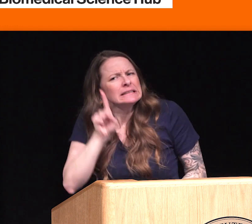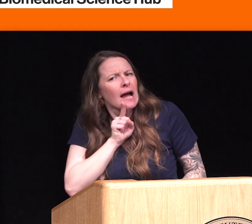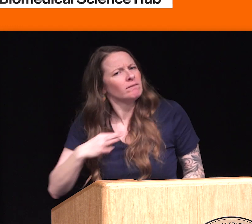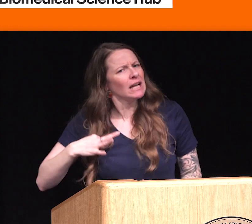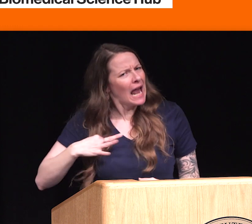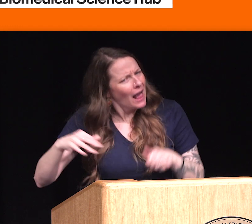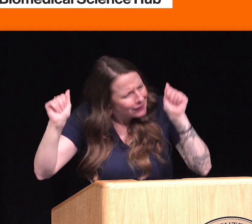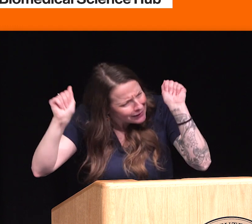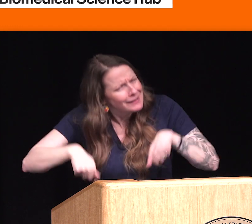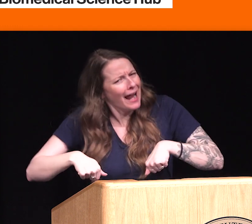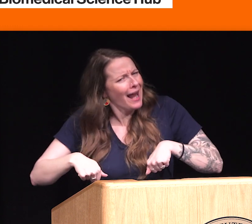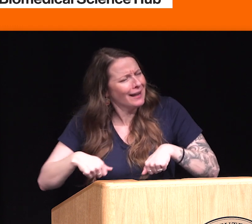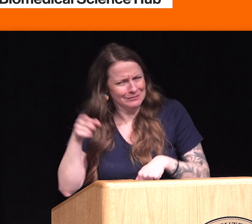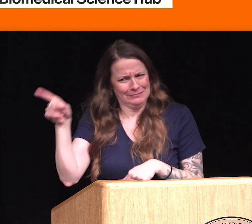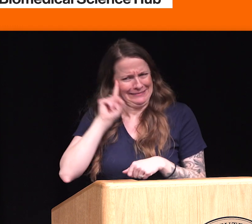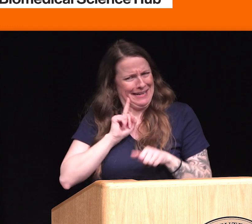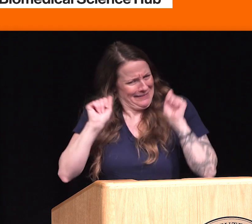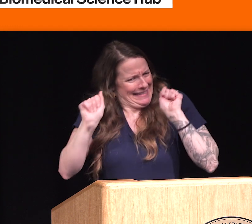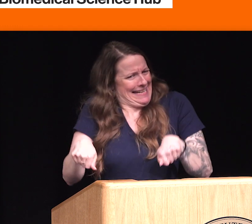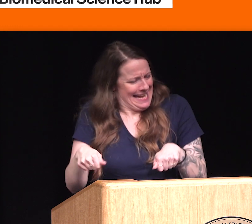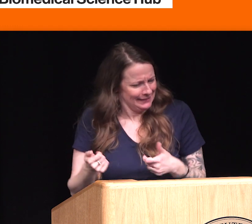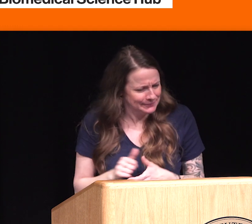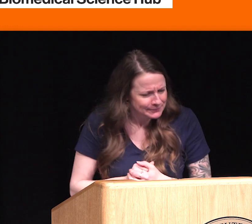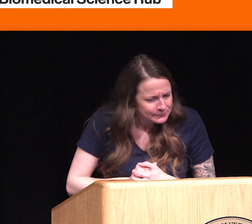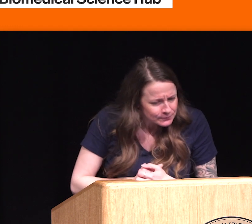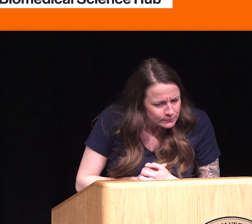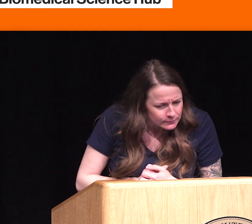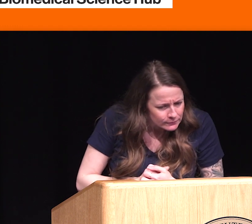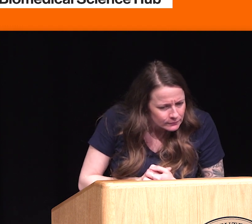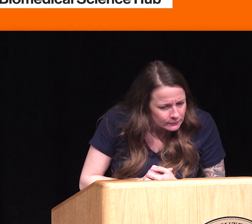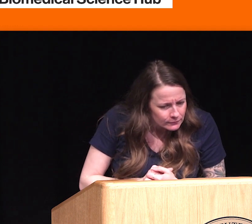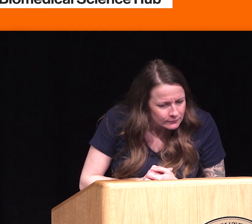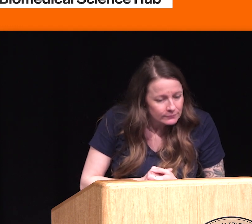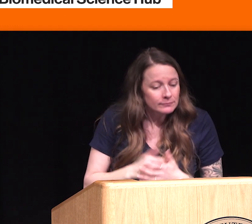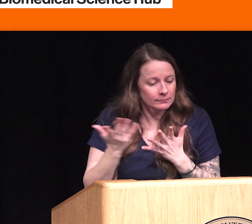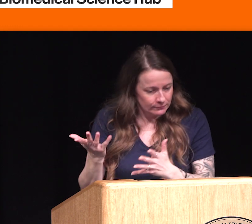And we also showed that there is an advantage of having Deaf people on campus,